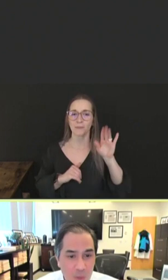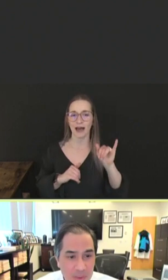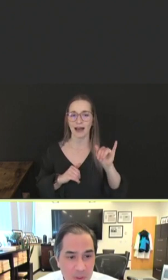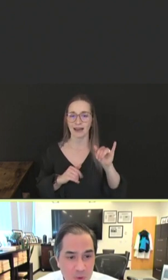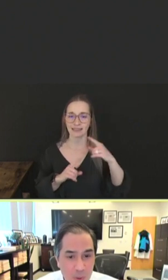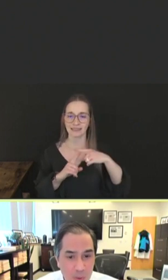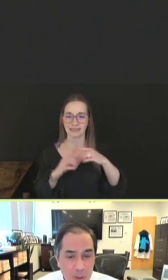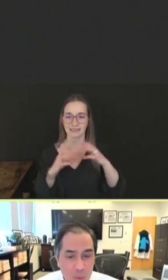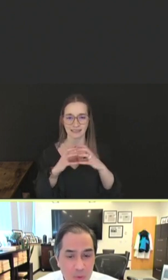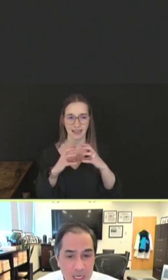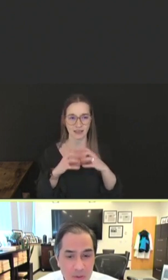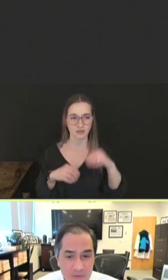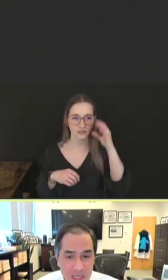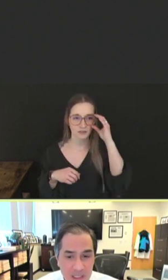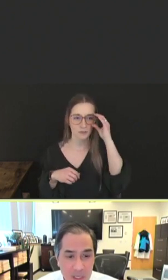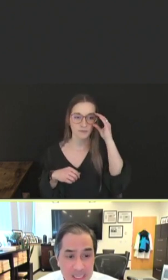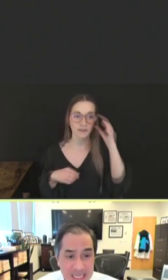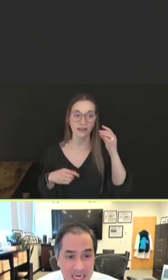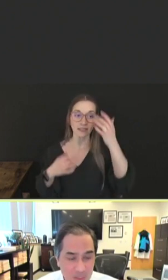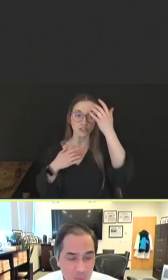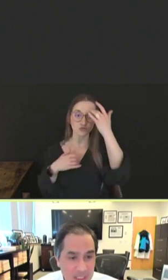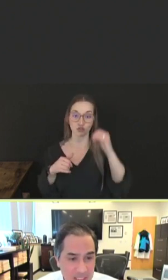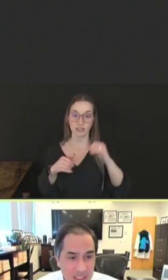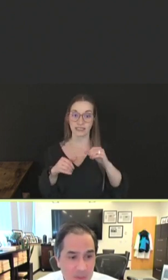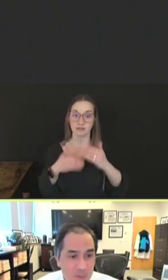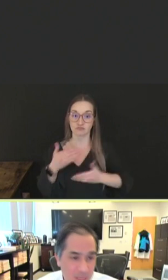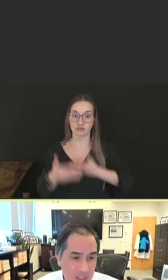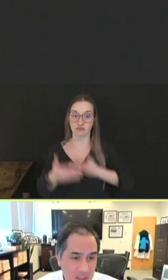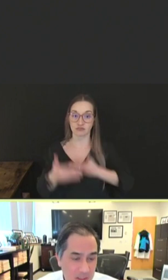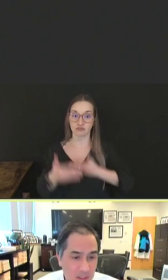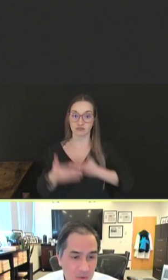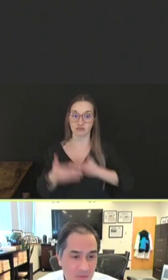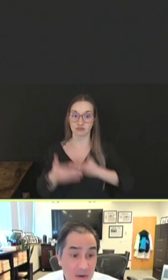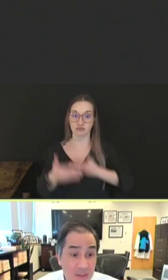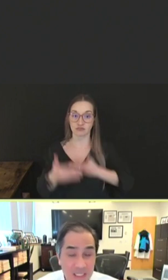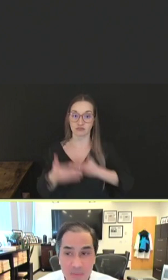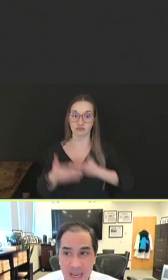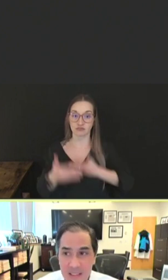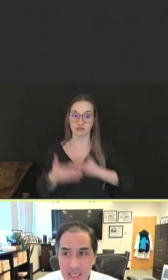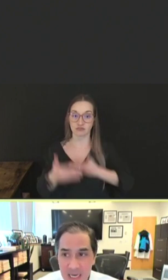when there's both low titers of antibodies and weak T cell responses. So the virus gets past the